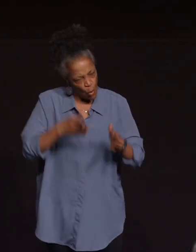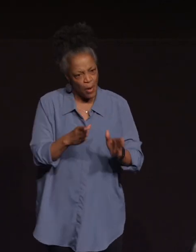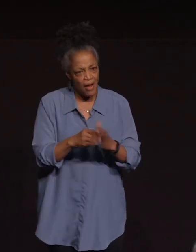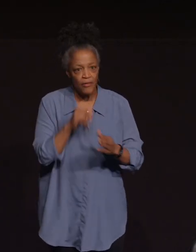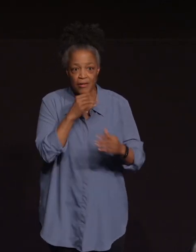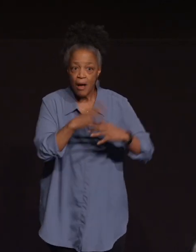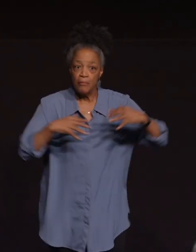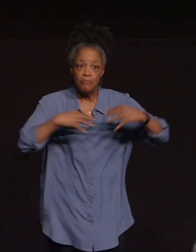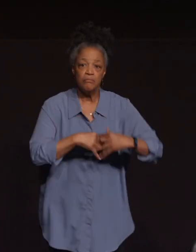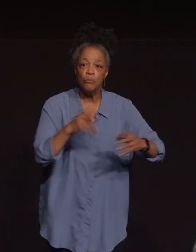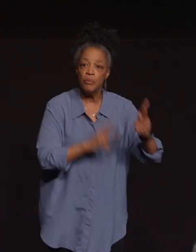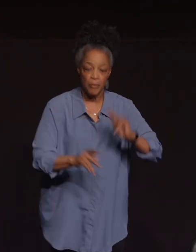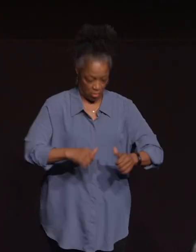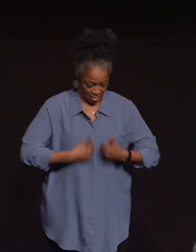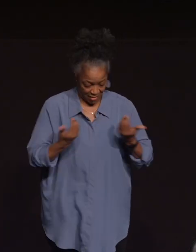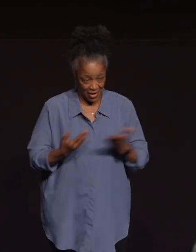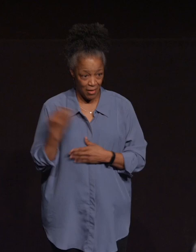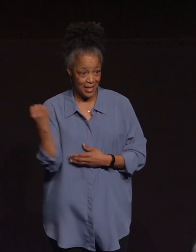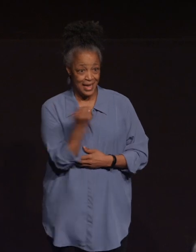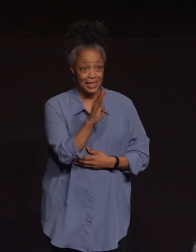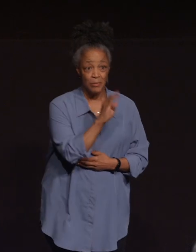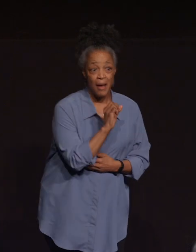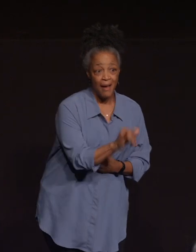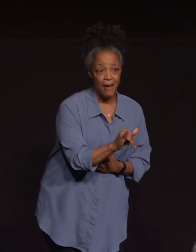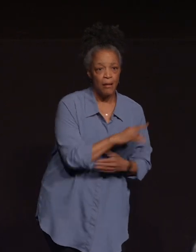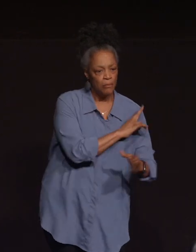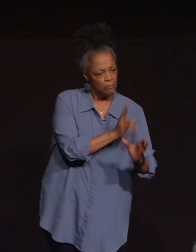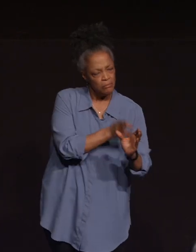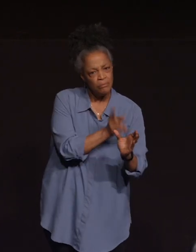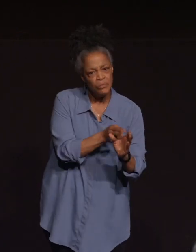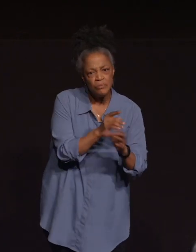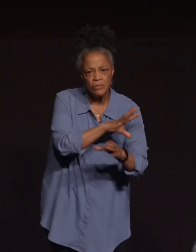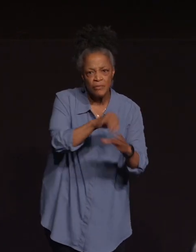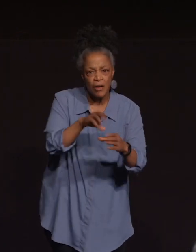people living in the East Bay to participate in the rematriation